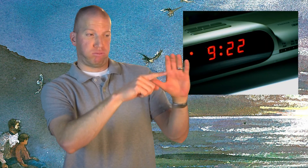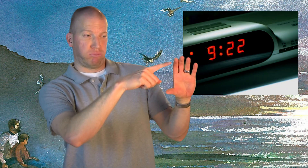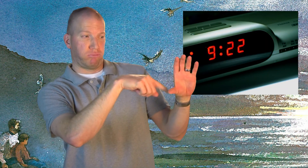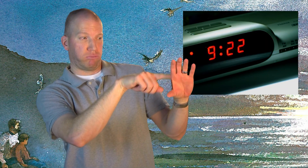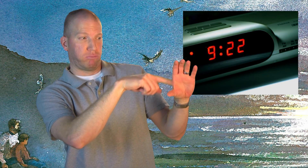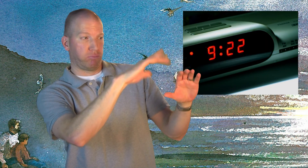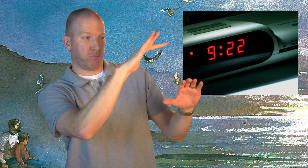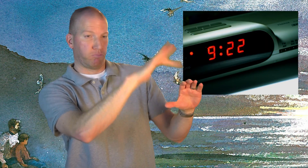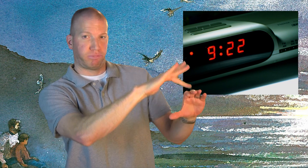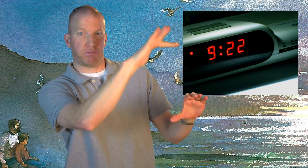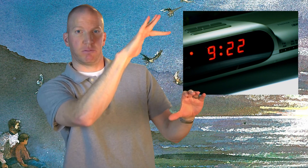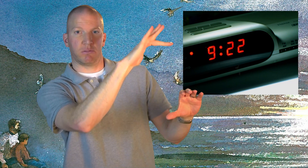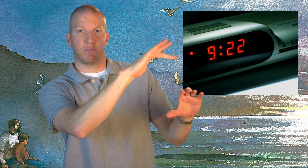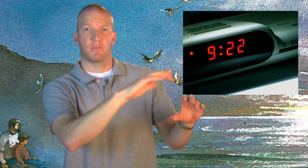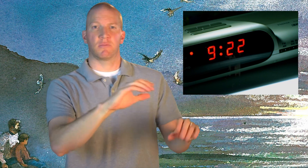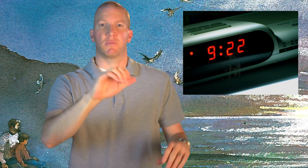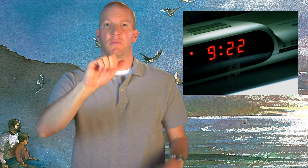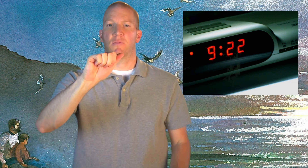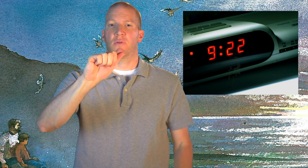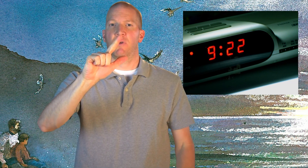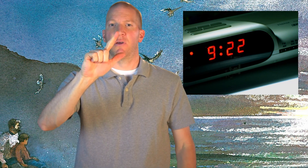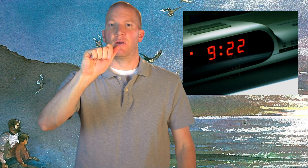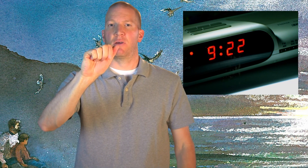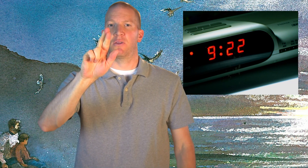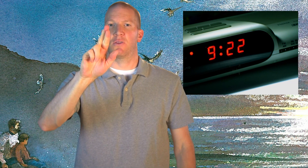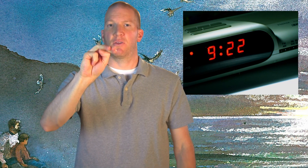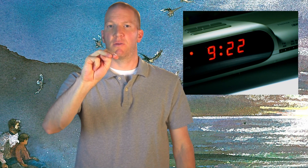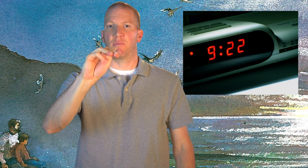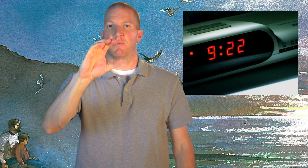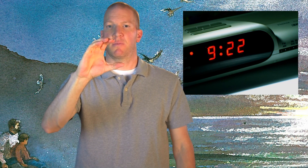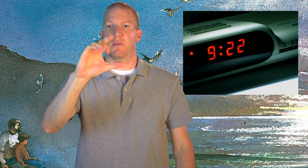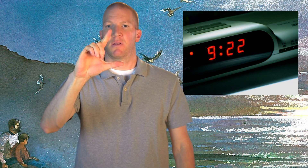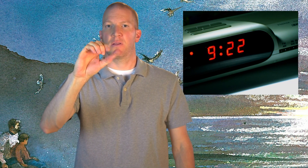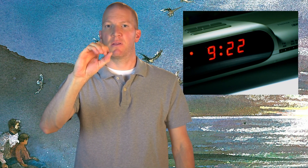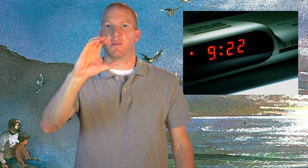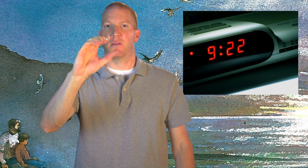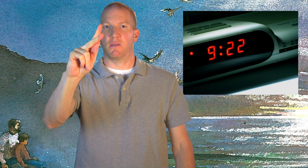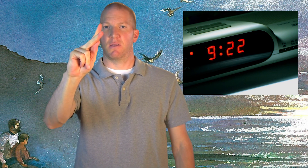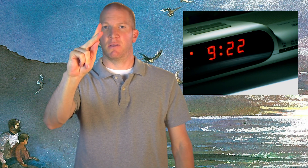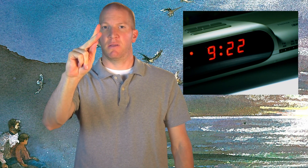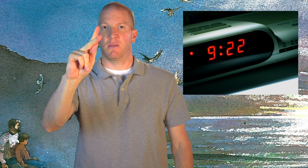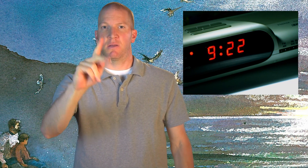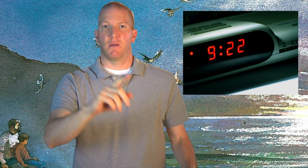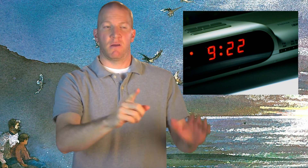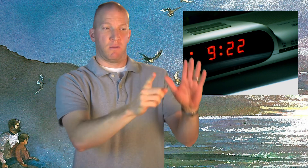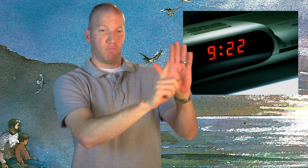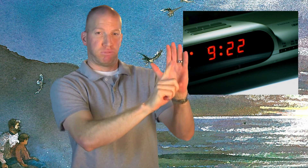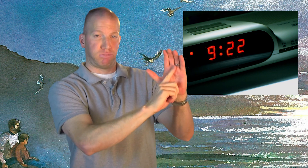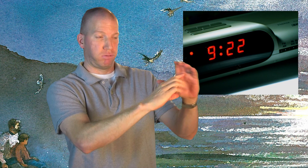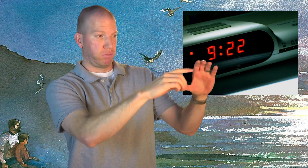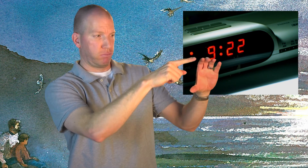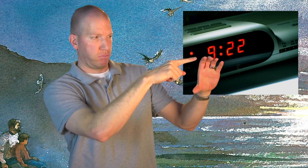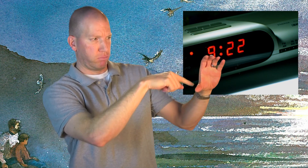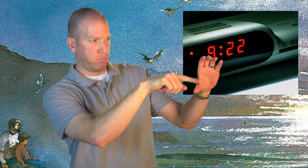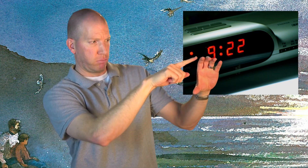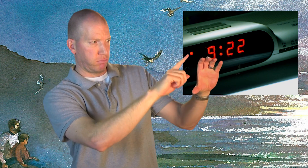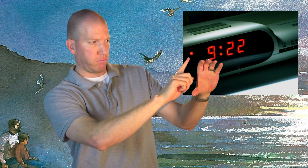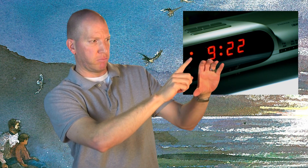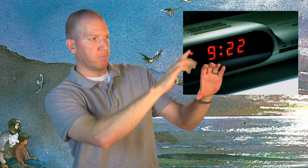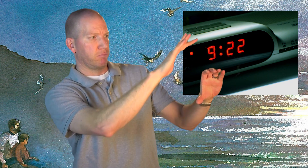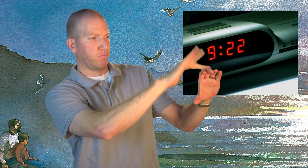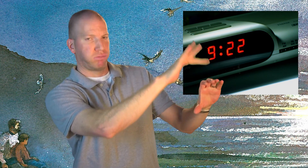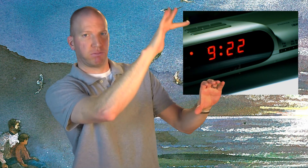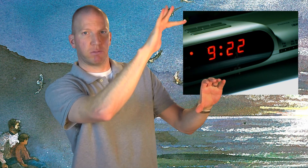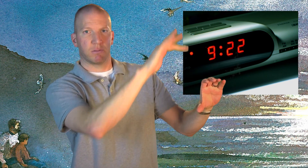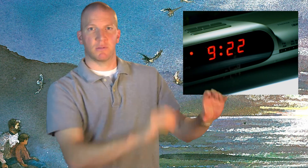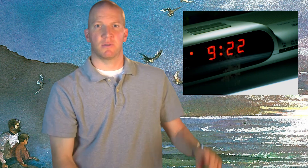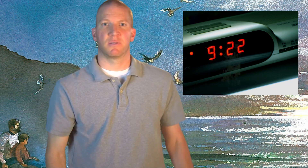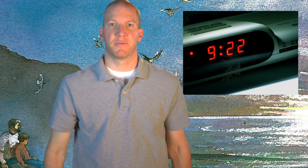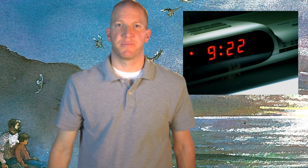alarm clock, alarm clock, alarm clock